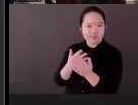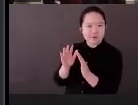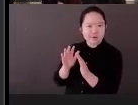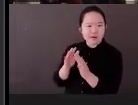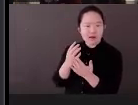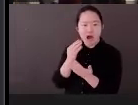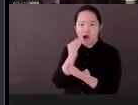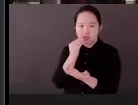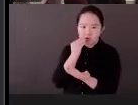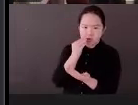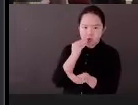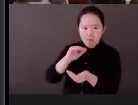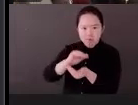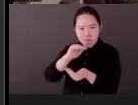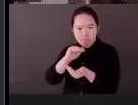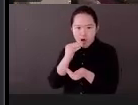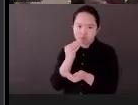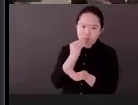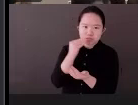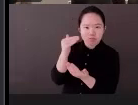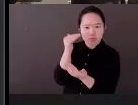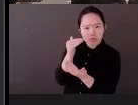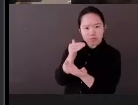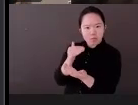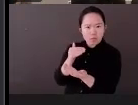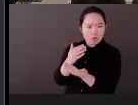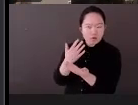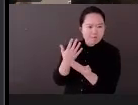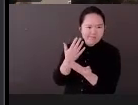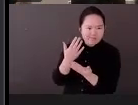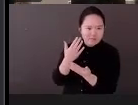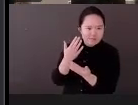I usually don't know what they mean, but there was this